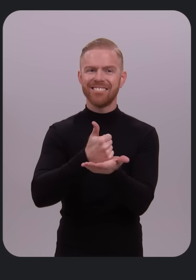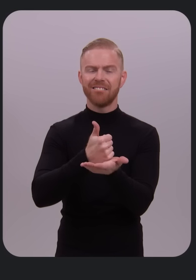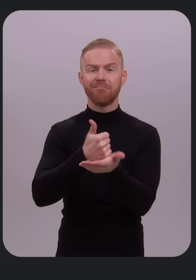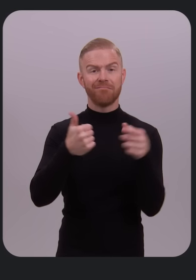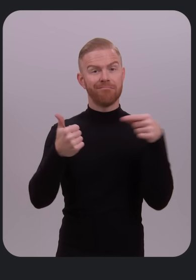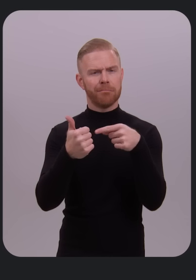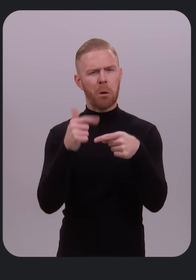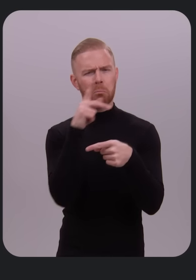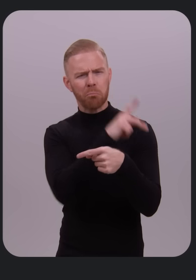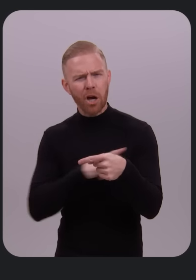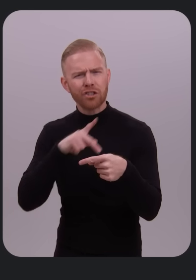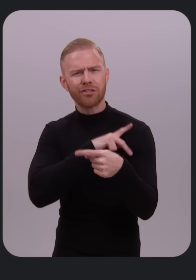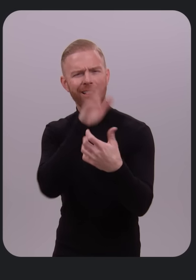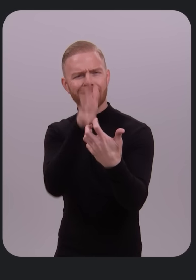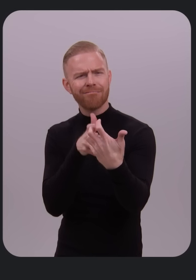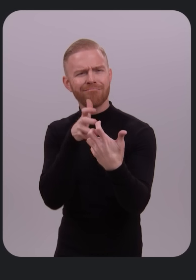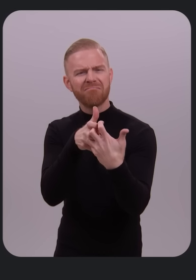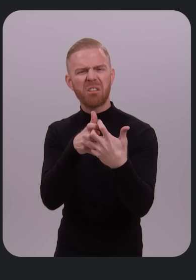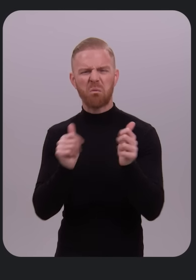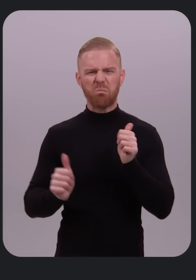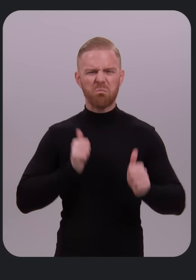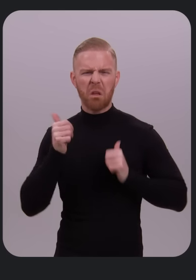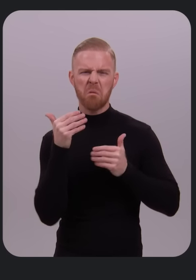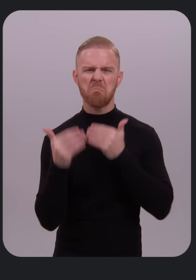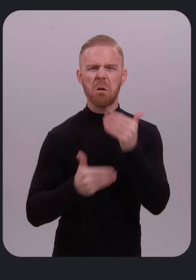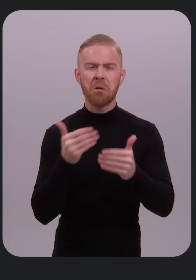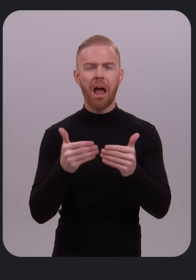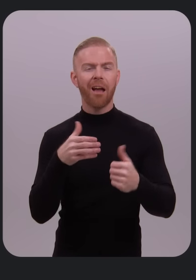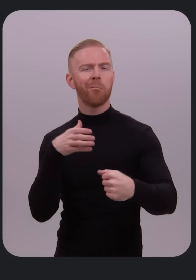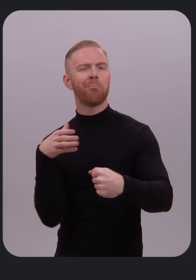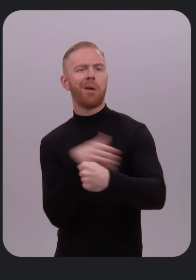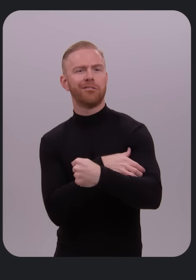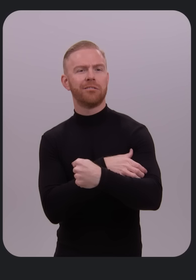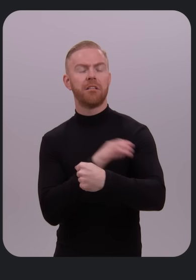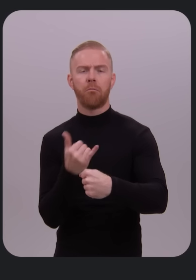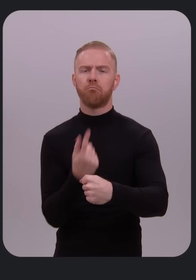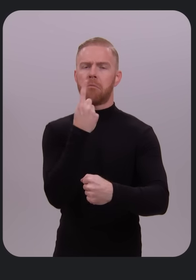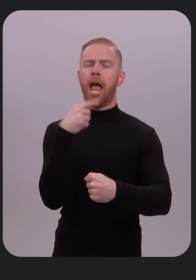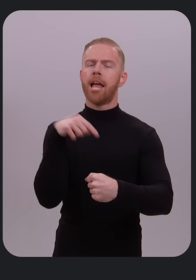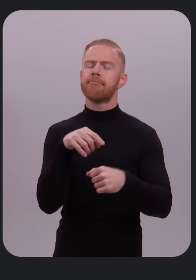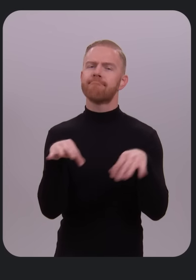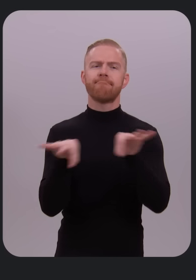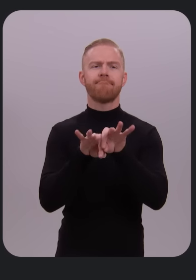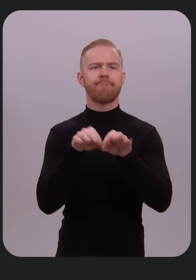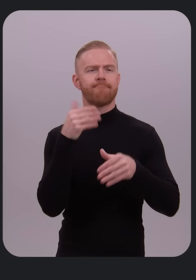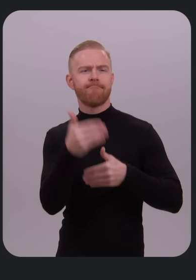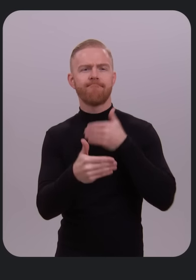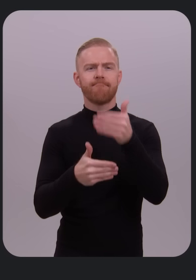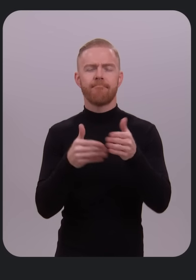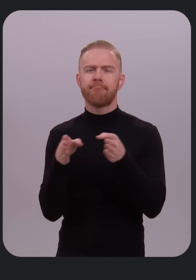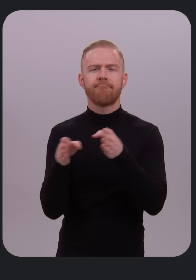personal, proactive, and powerful, and one of our key milestones on the road to AGI.